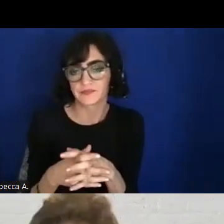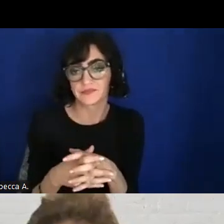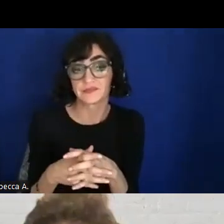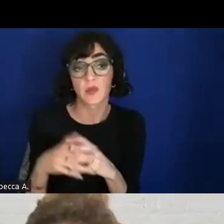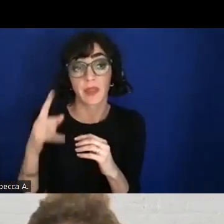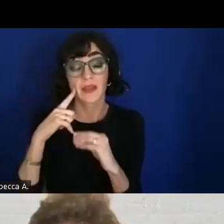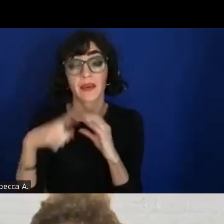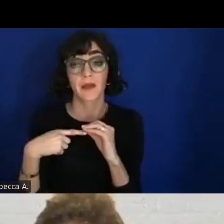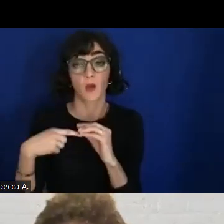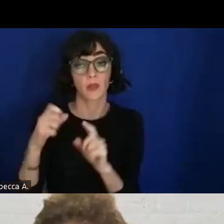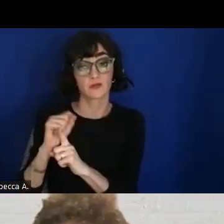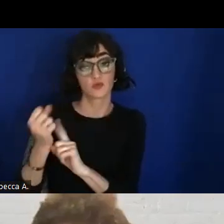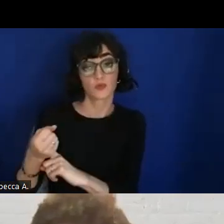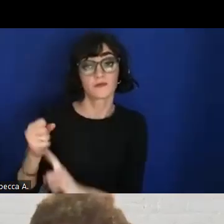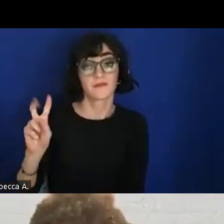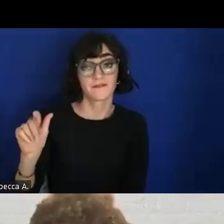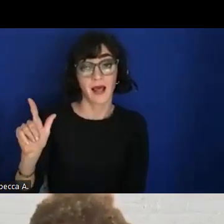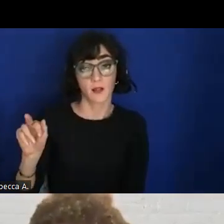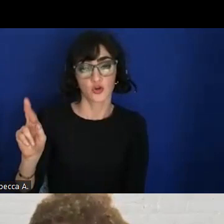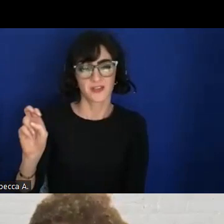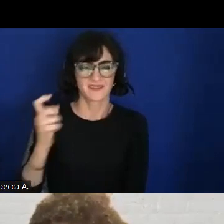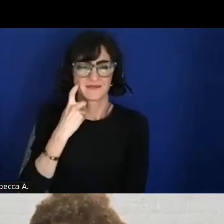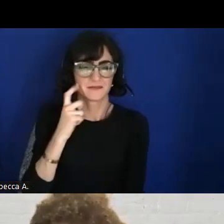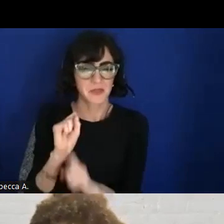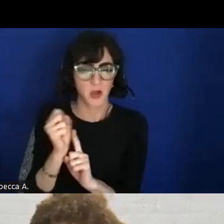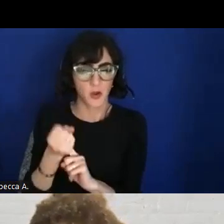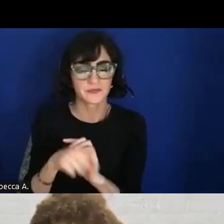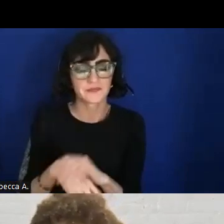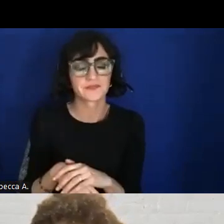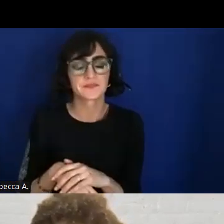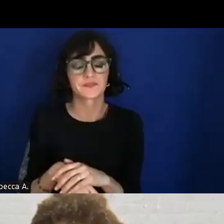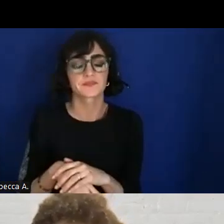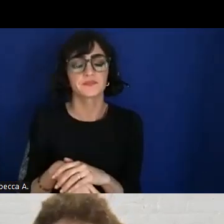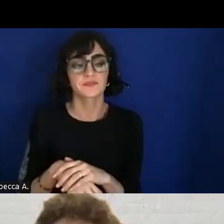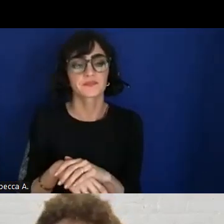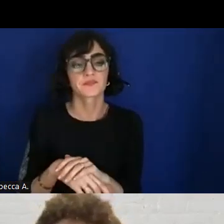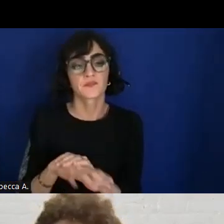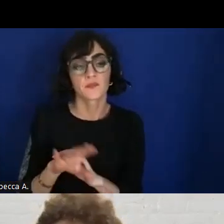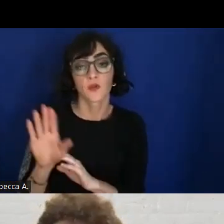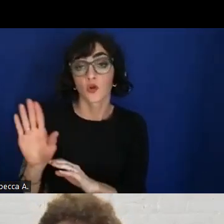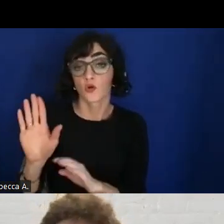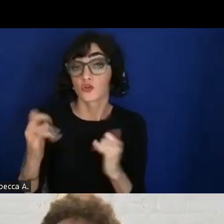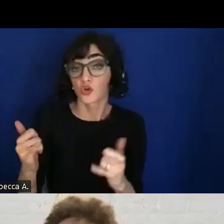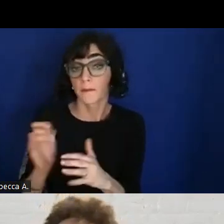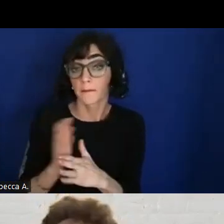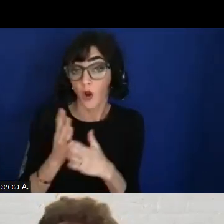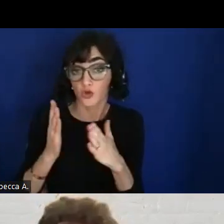the scenario we just used and you know her current partner was making all of her drinks